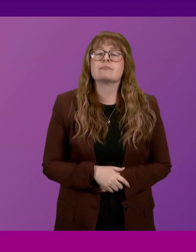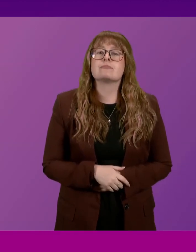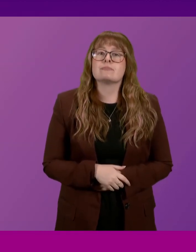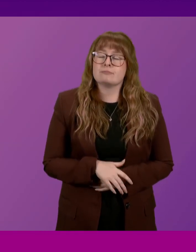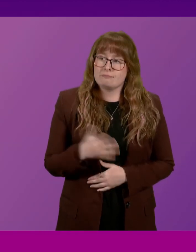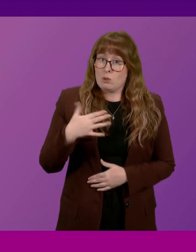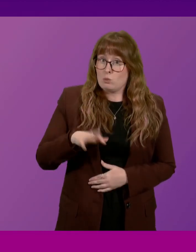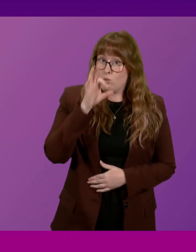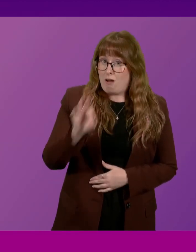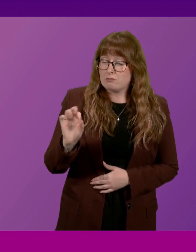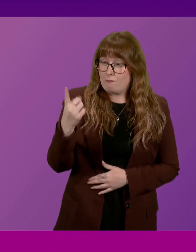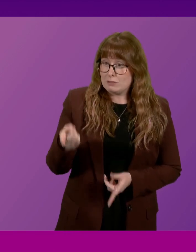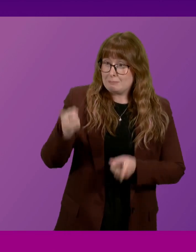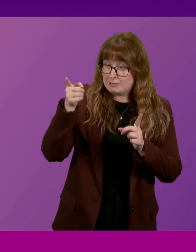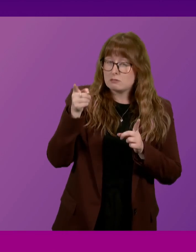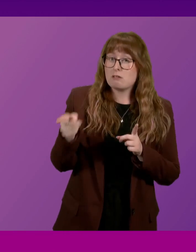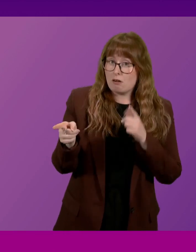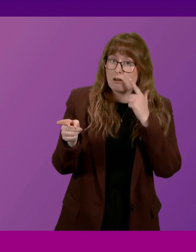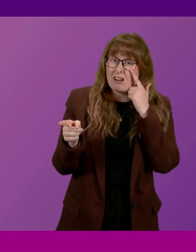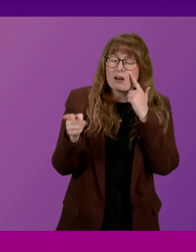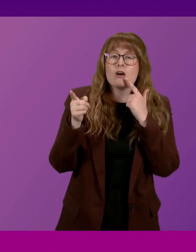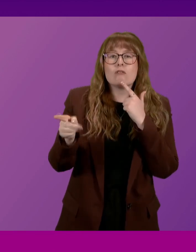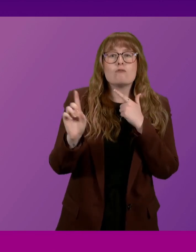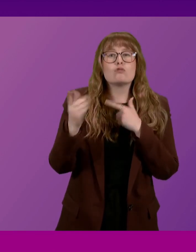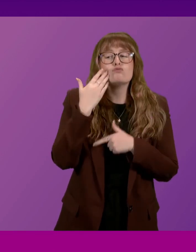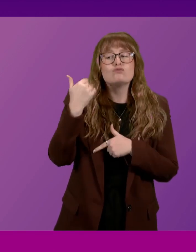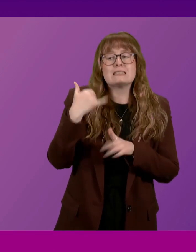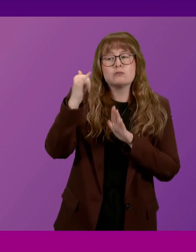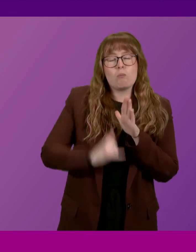To ask the First Minister, in light of recent reported incidents,